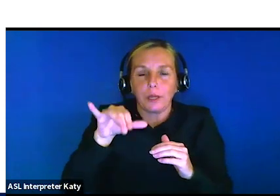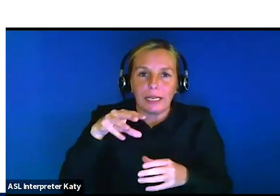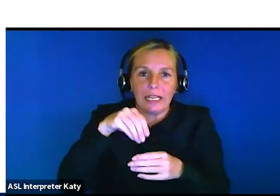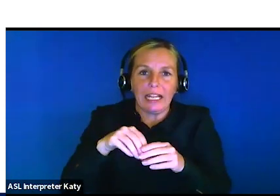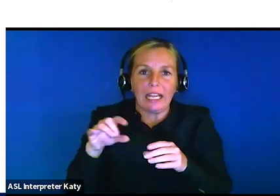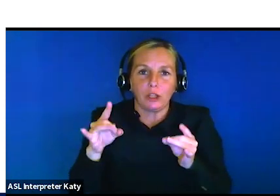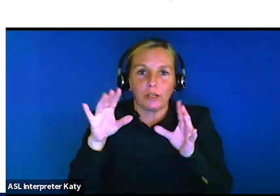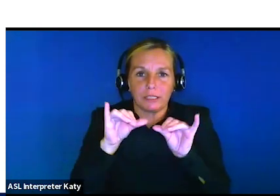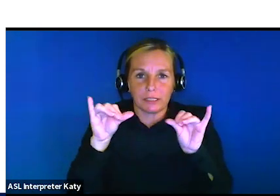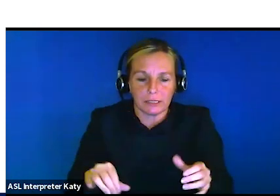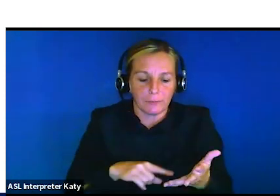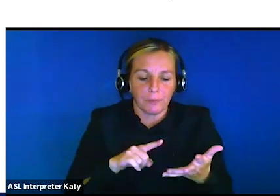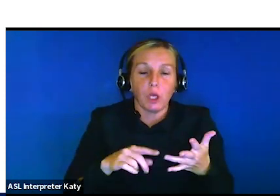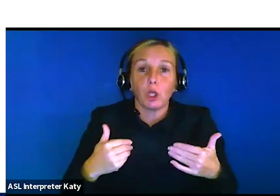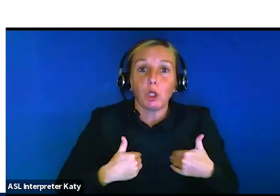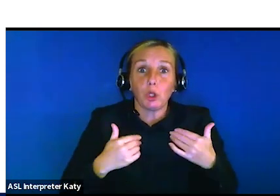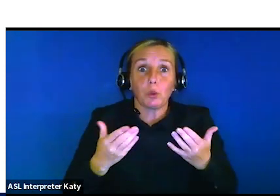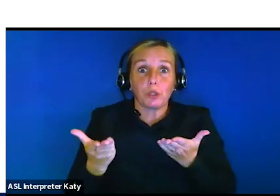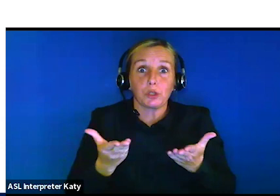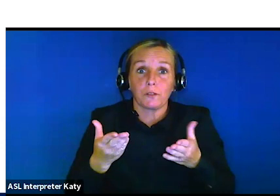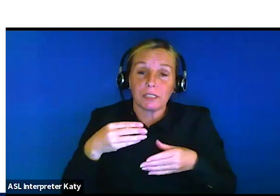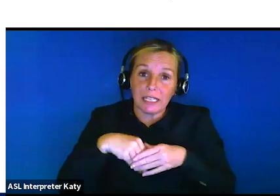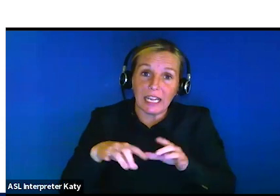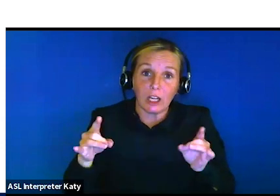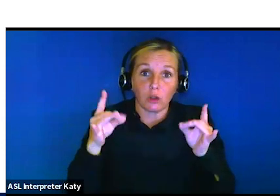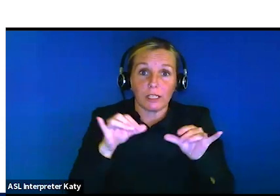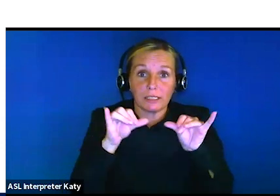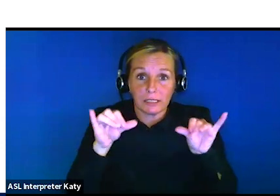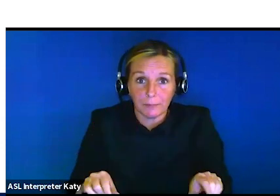youth services in our crisis systems, as well as the integration